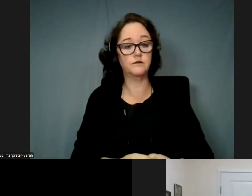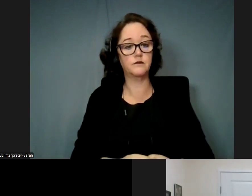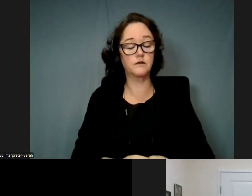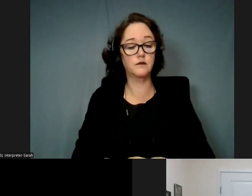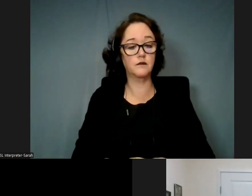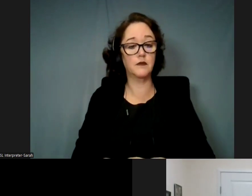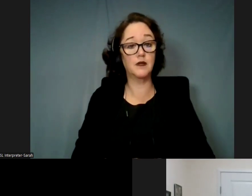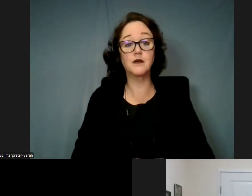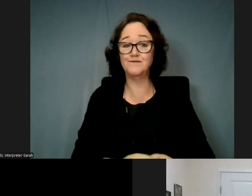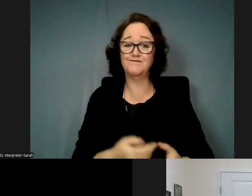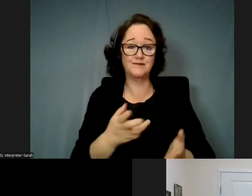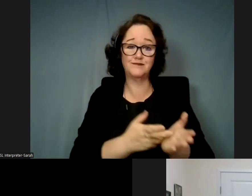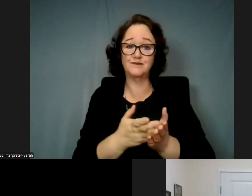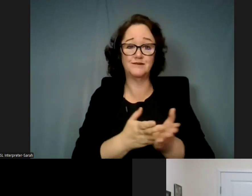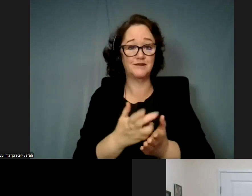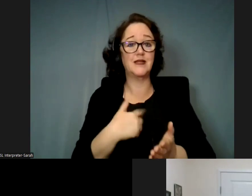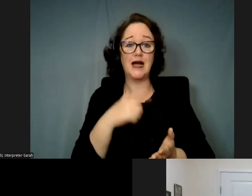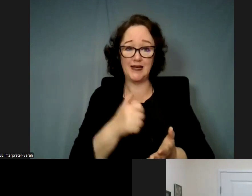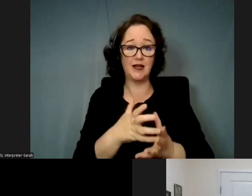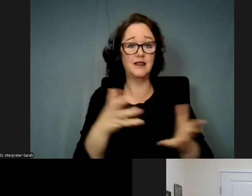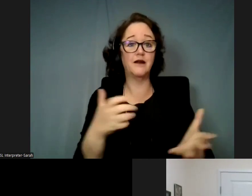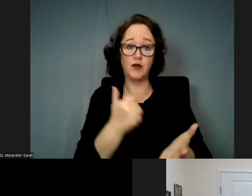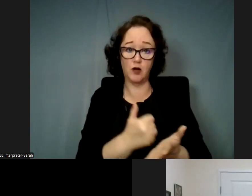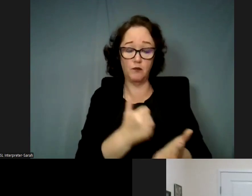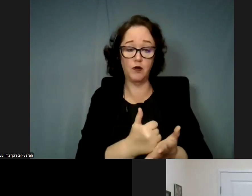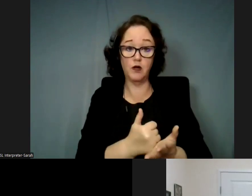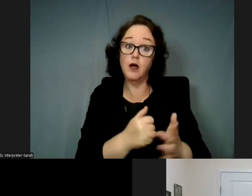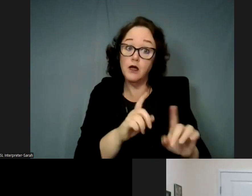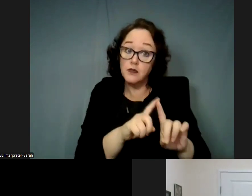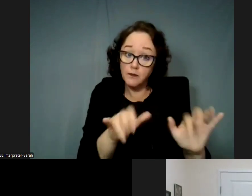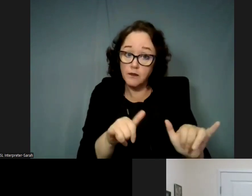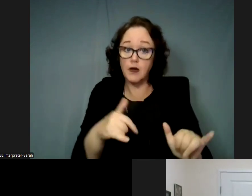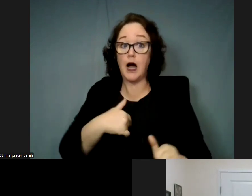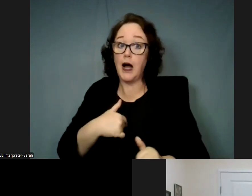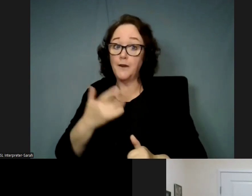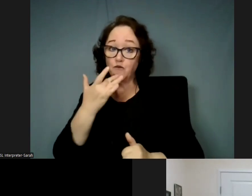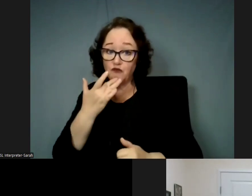help, but I also like to do my own things. So I naively